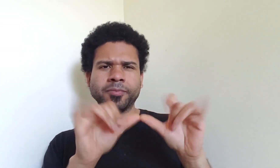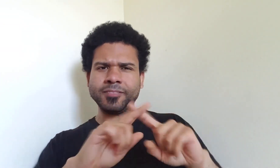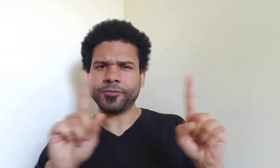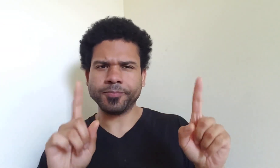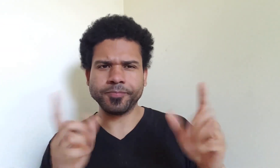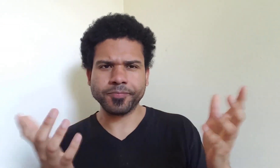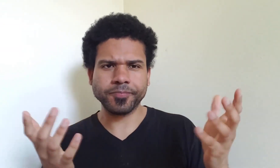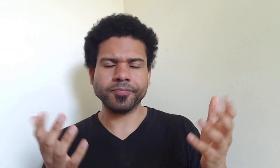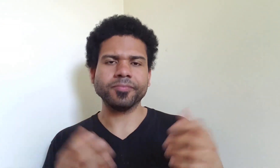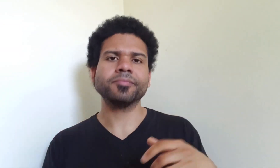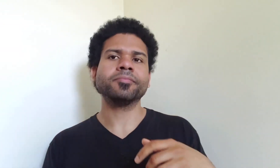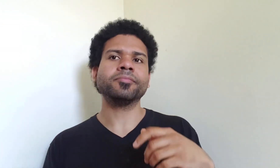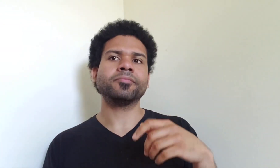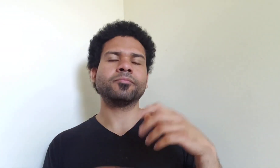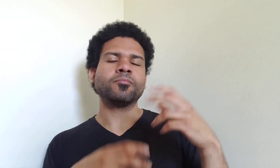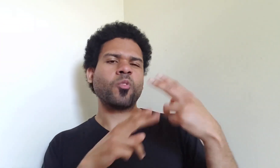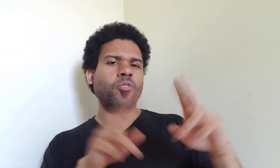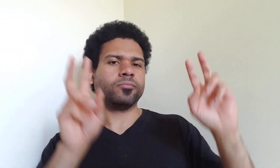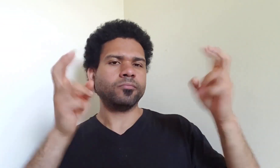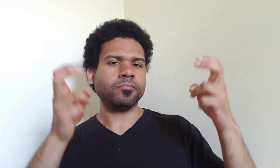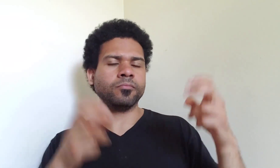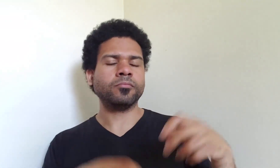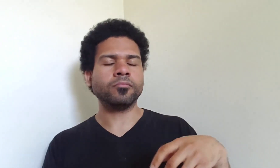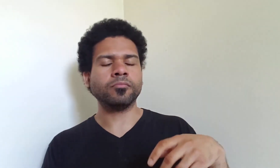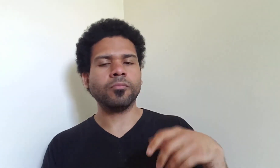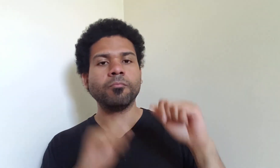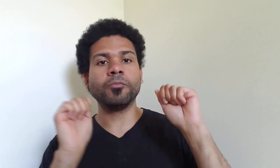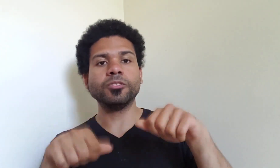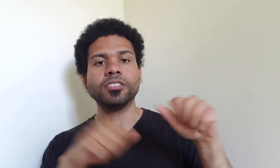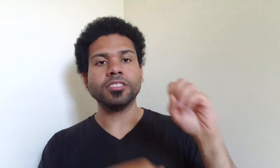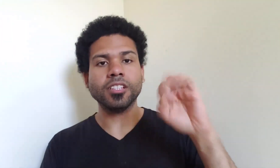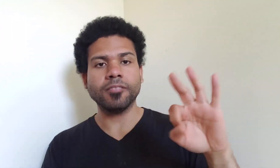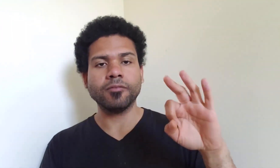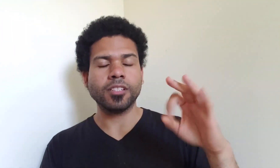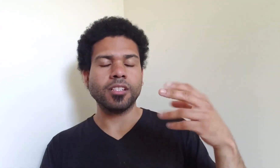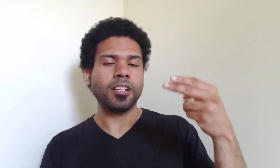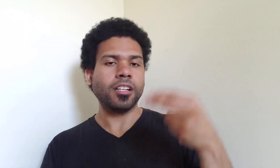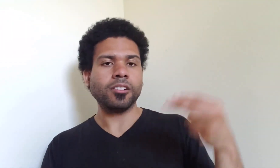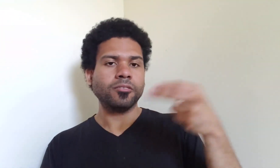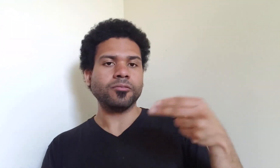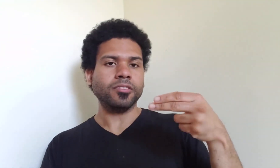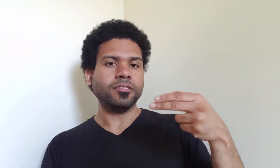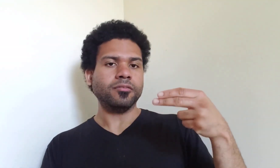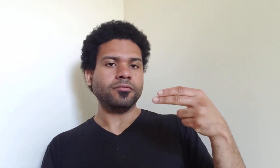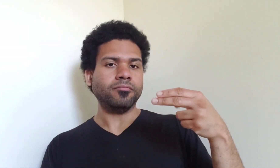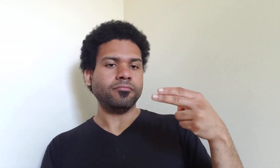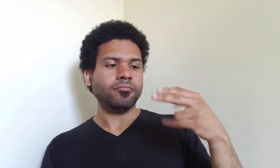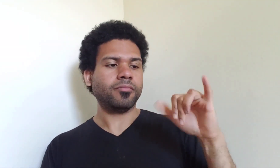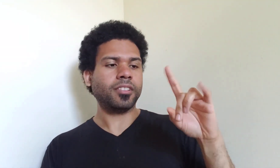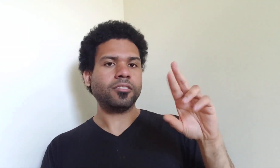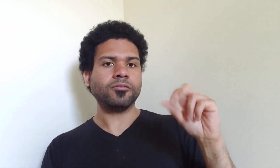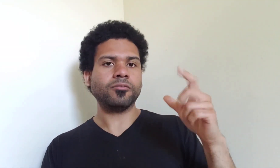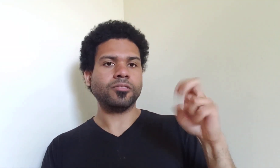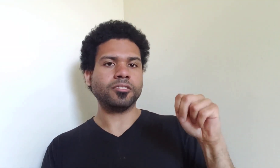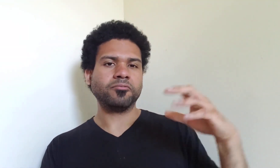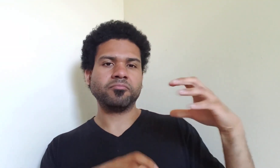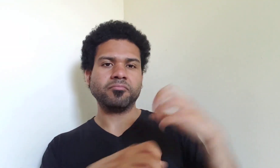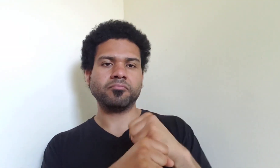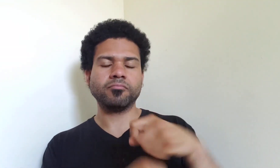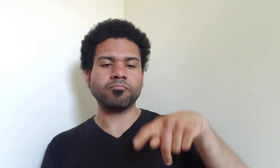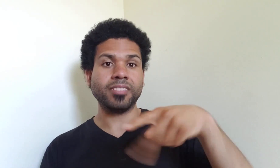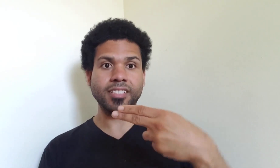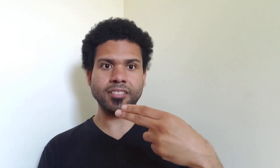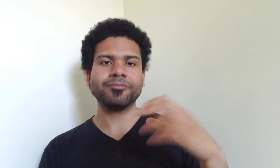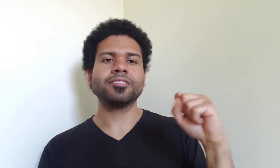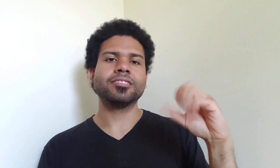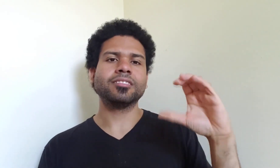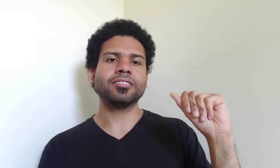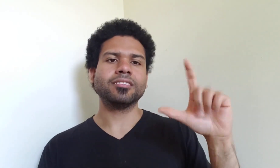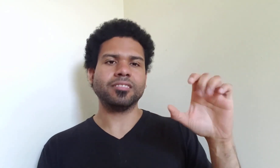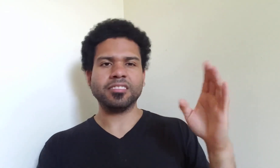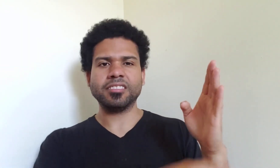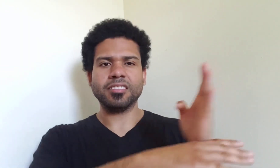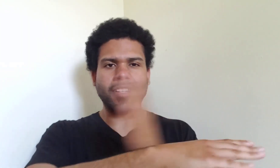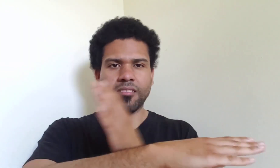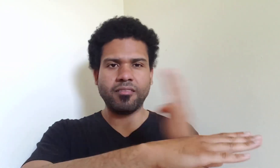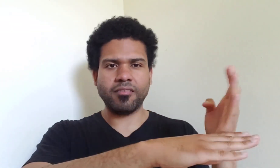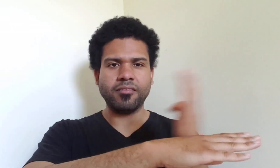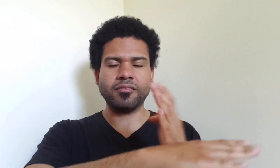They are measured using pH. pH stands for the potential of hydrogen.